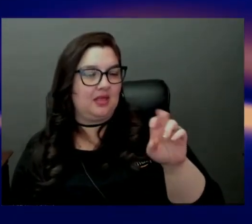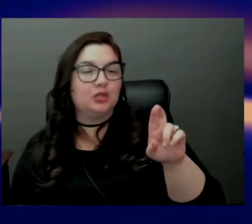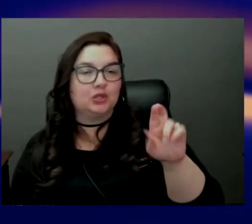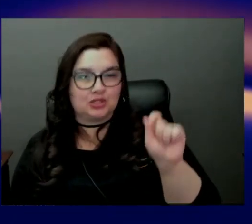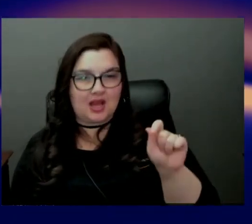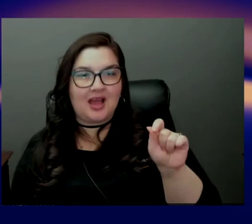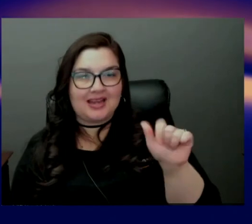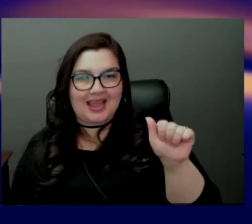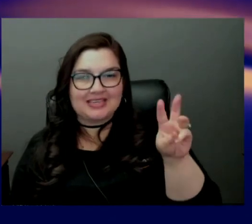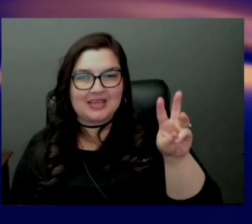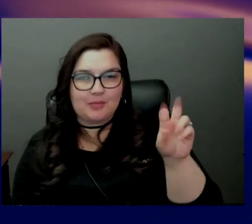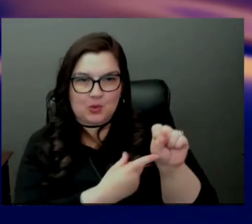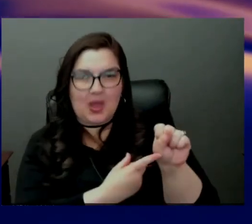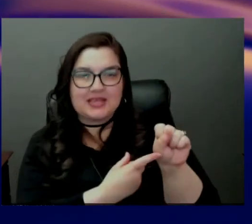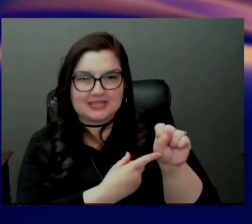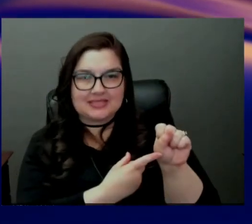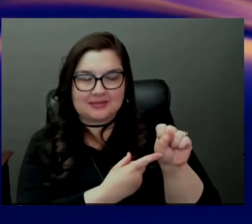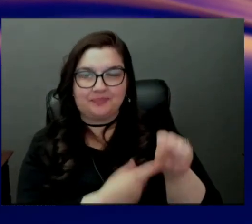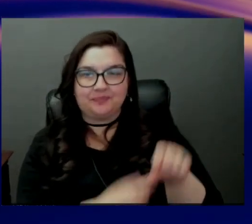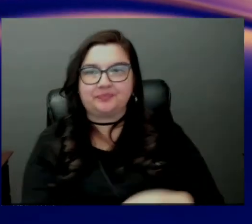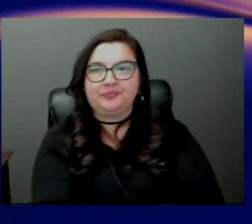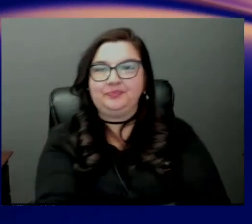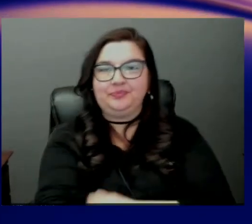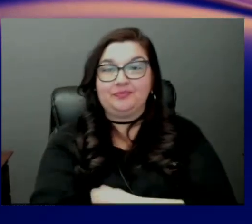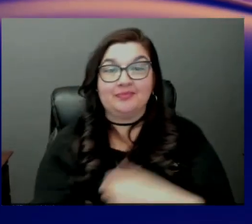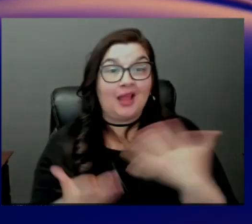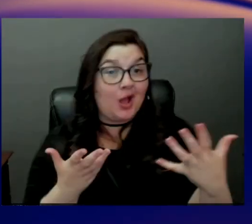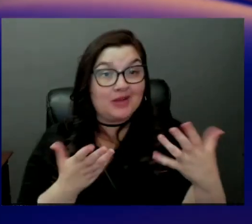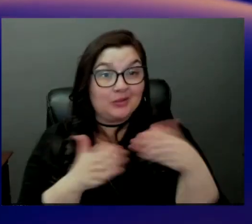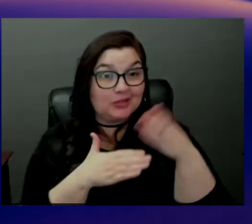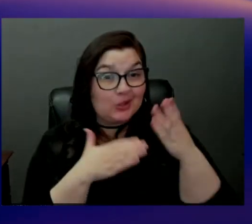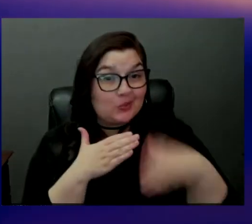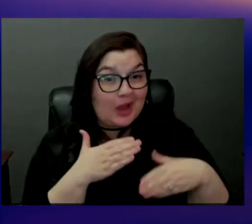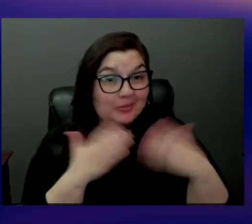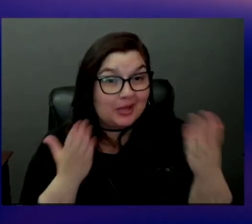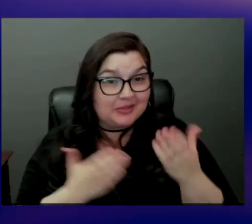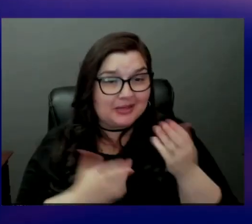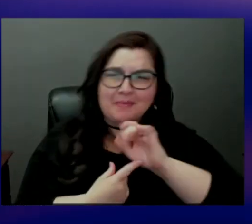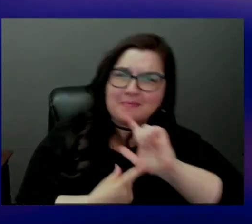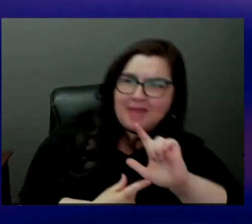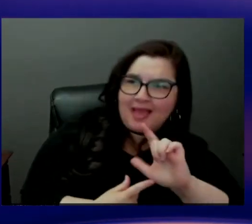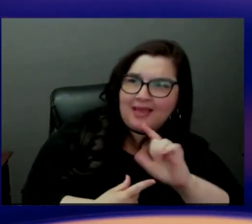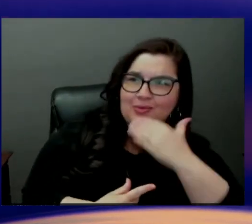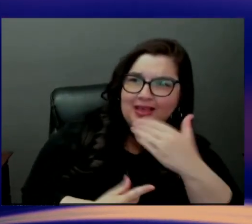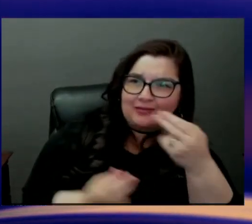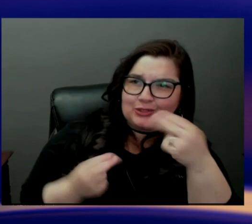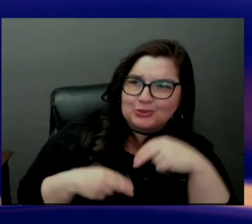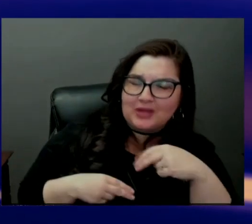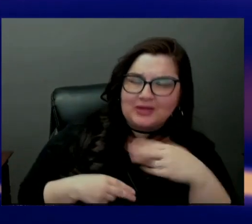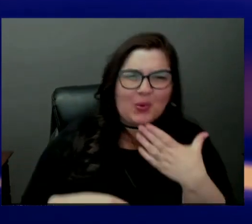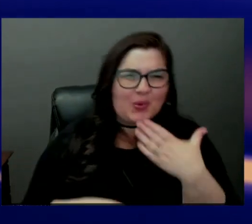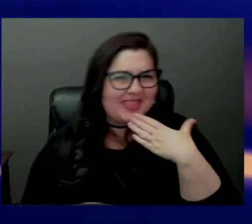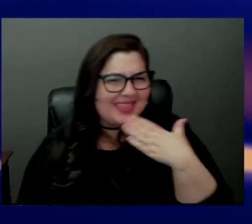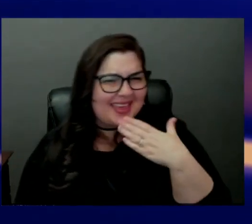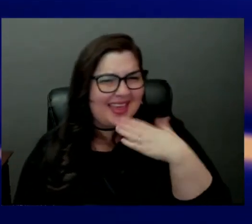Okay, so we'll wrap it up here. Thank you Michael, for joining us. Thank you gentlemen, this is great. Really appreciate the opportunity.